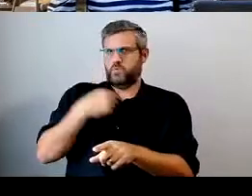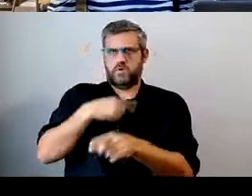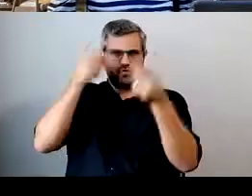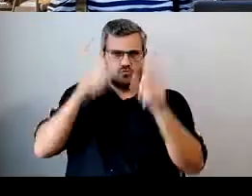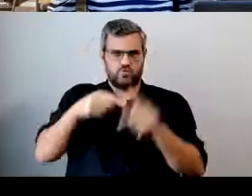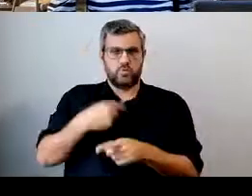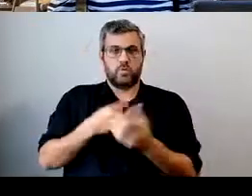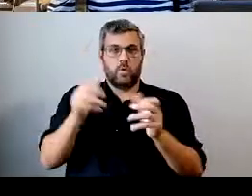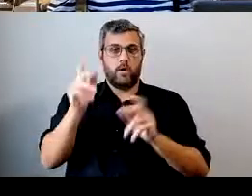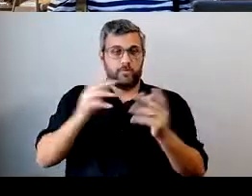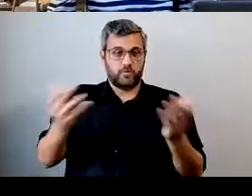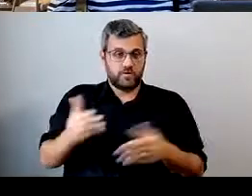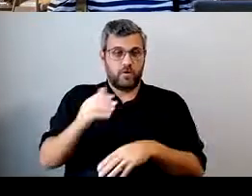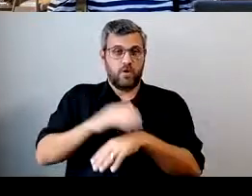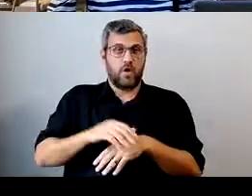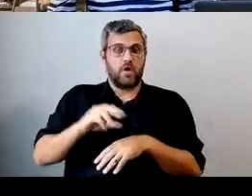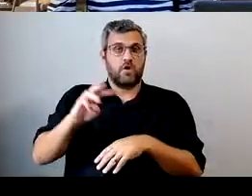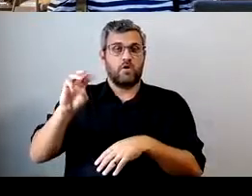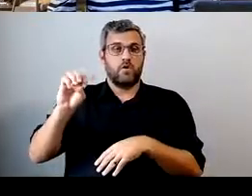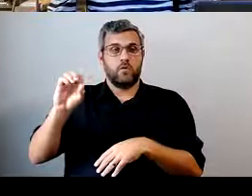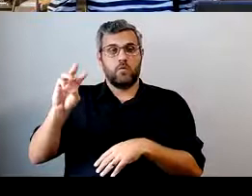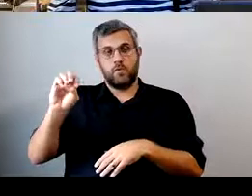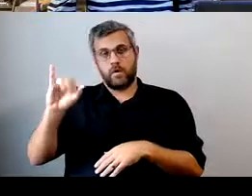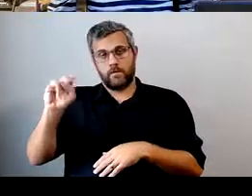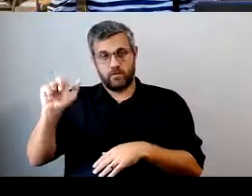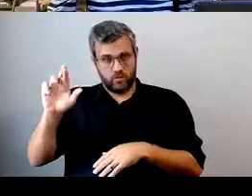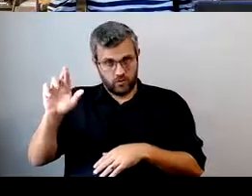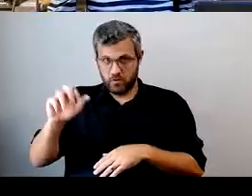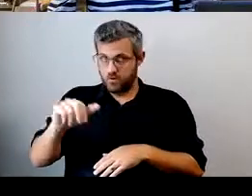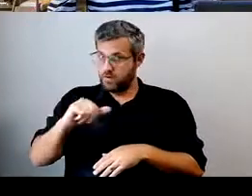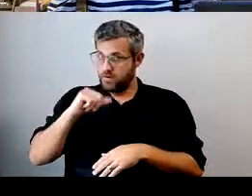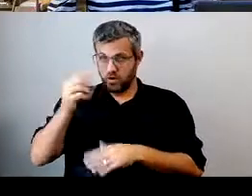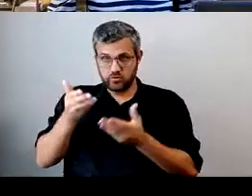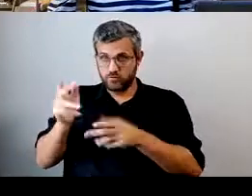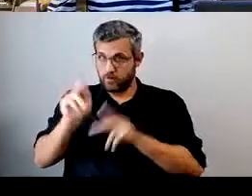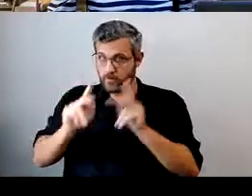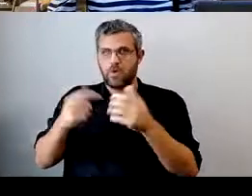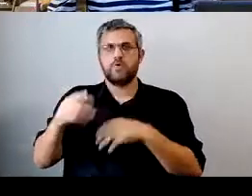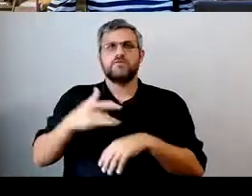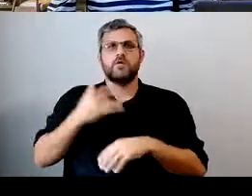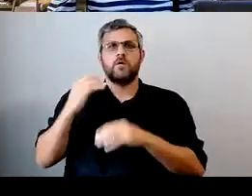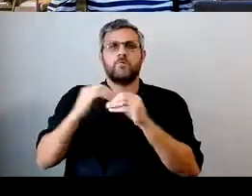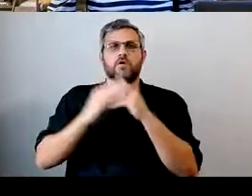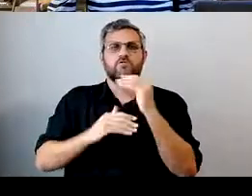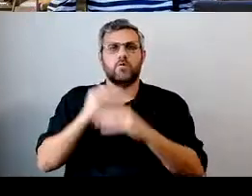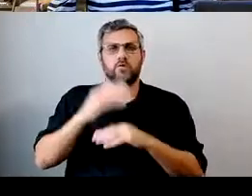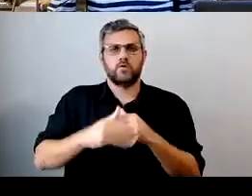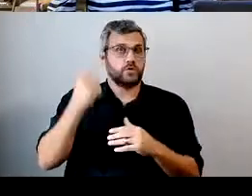on this webinar who are not currently serving people to feel more comfortable. And you'll hear me say a lot, which I want to say about this next slide